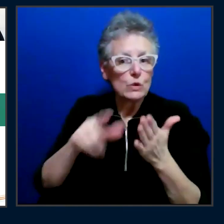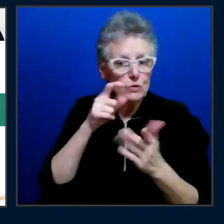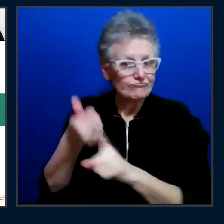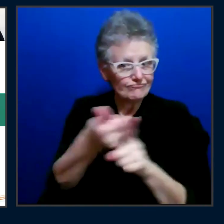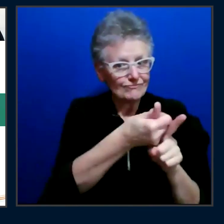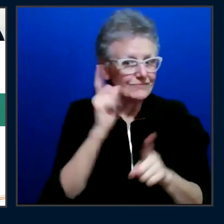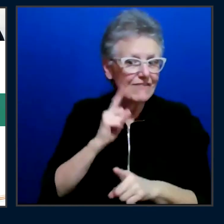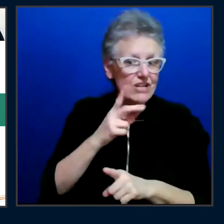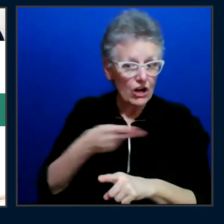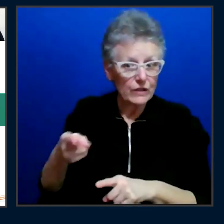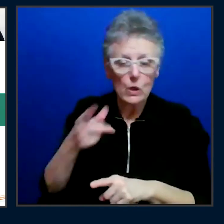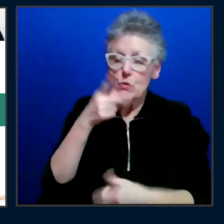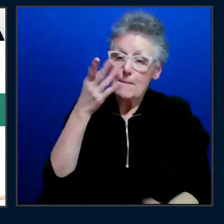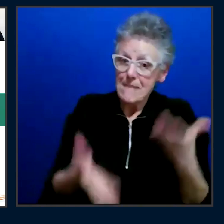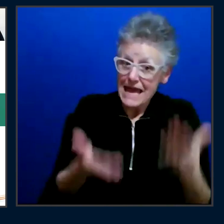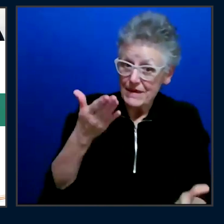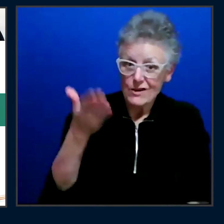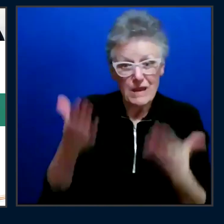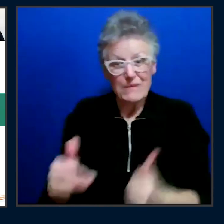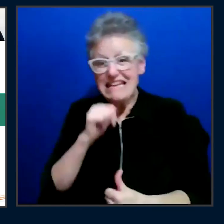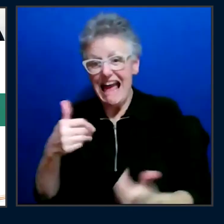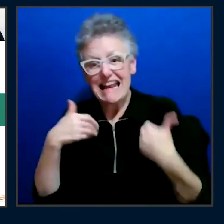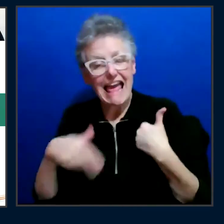and hard of hearing, who may or may not have